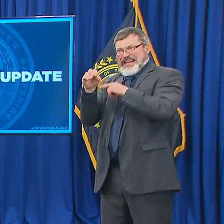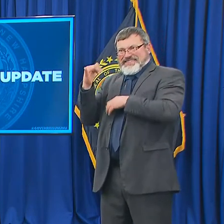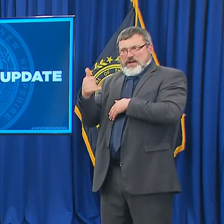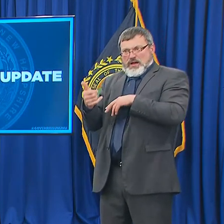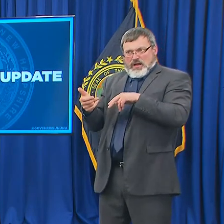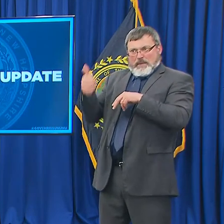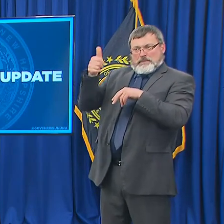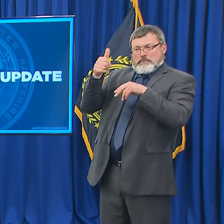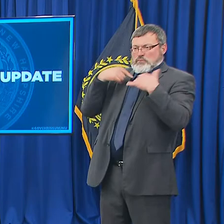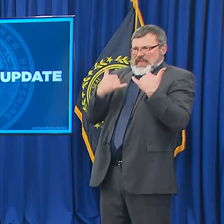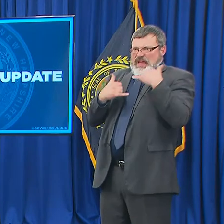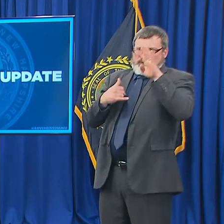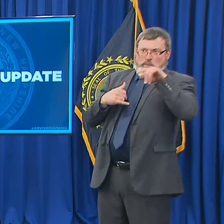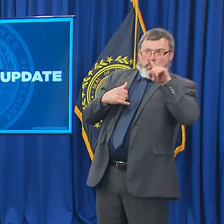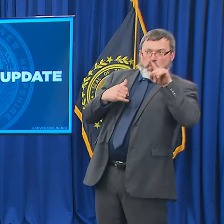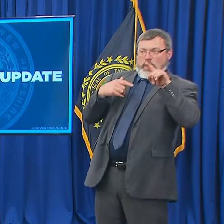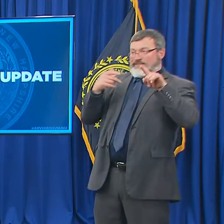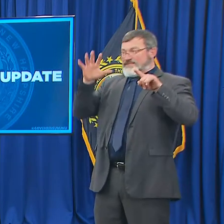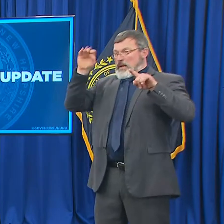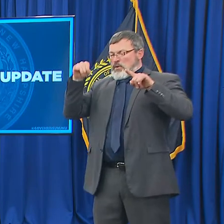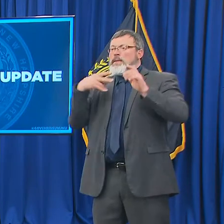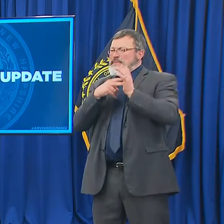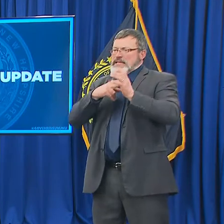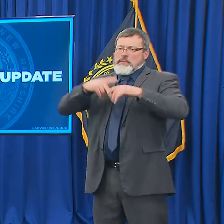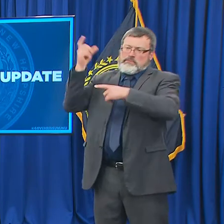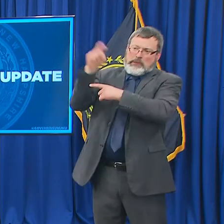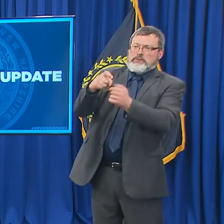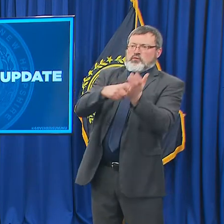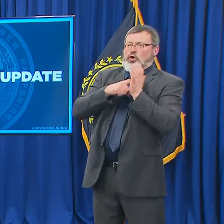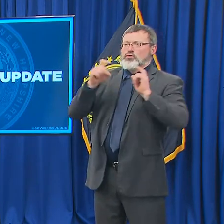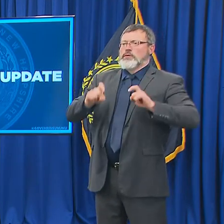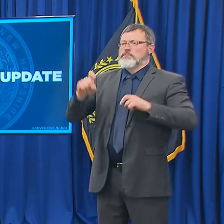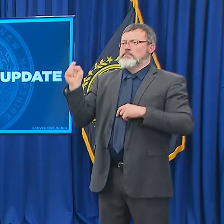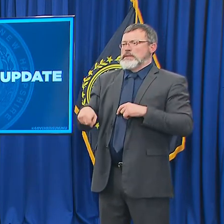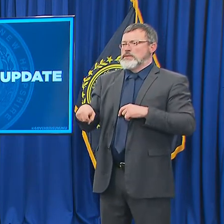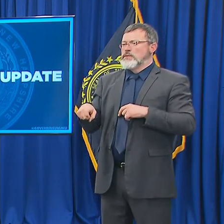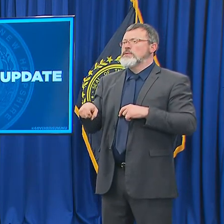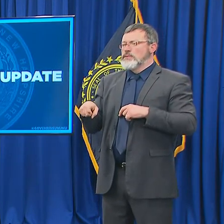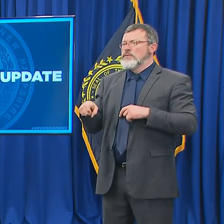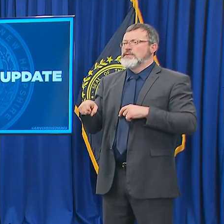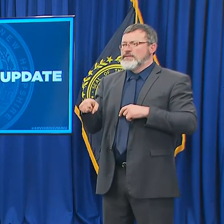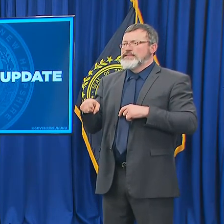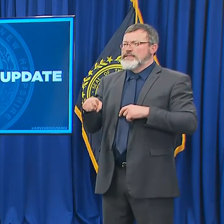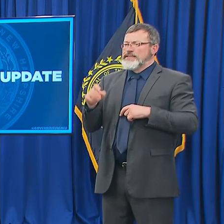is we're going to make by next cards. Now available to the long term care facilities